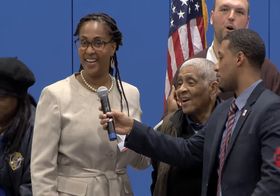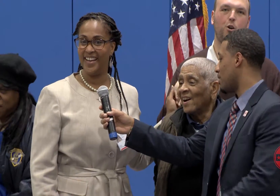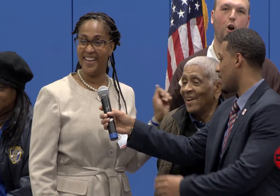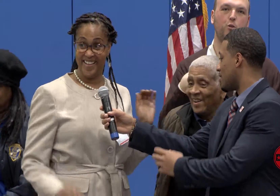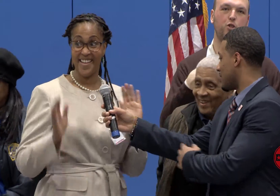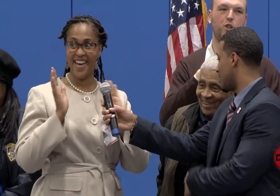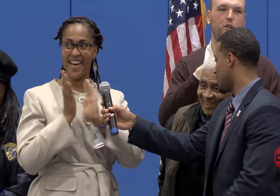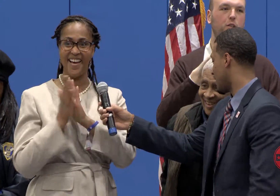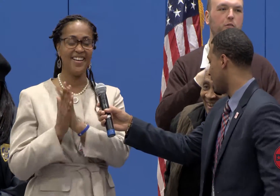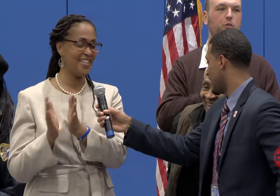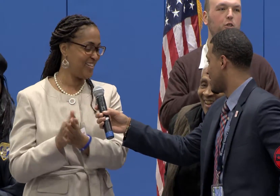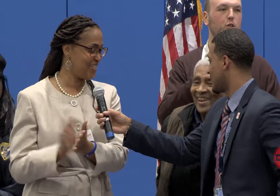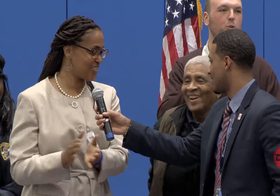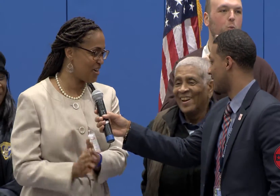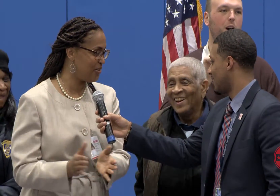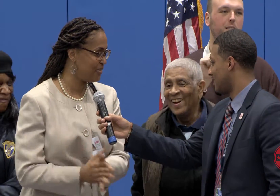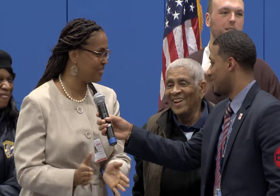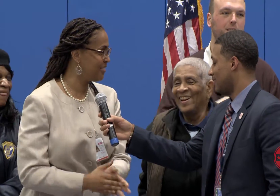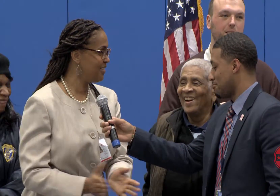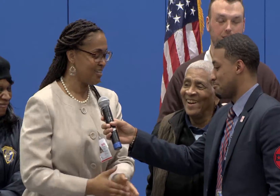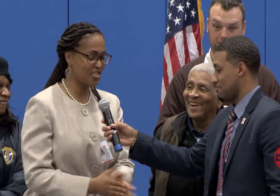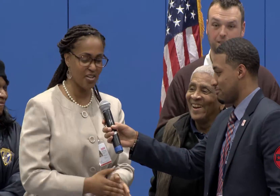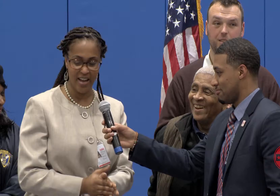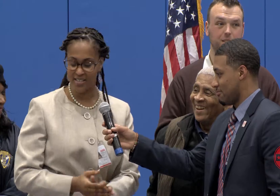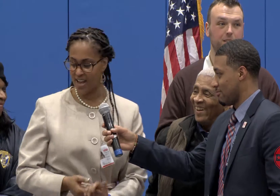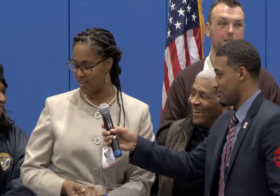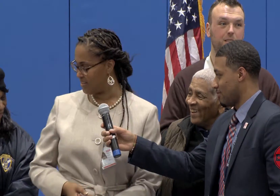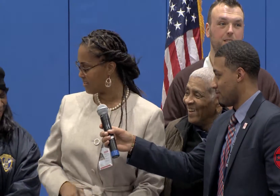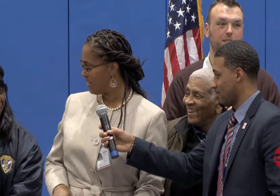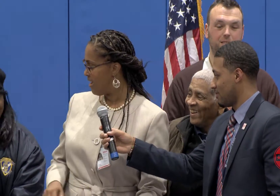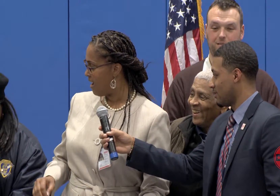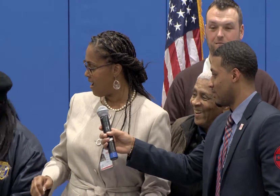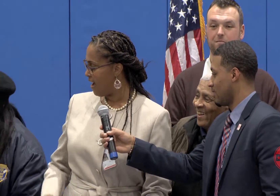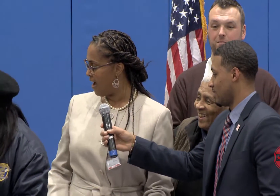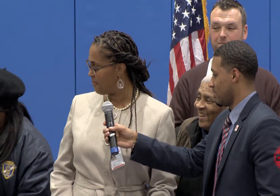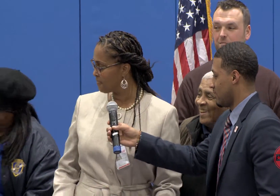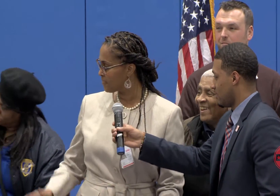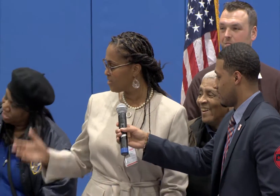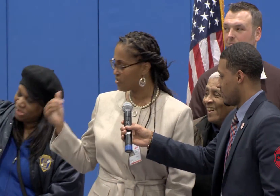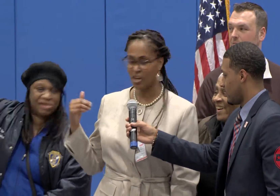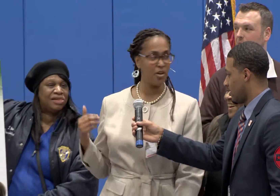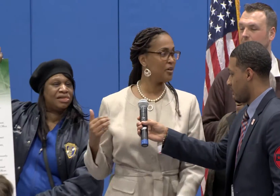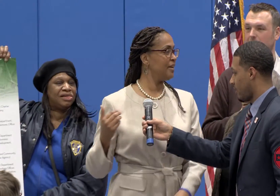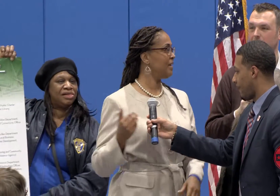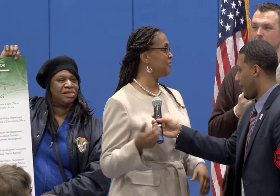YEAH. SO TOTALLY OUTSIDE OF THIS.